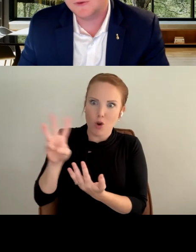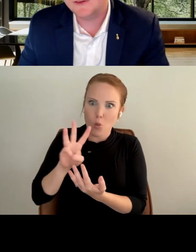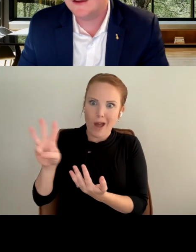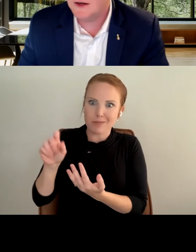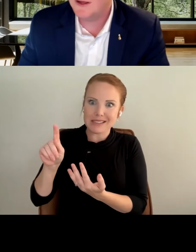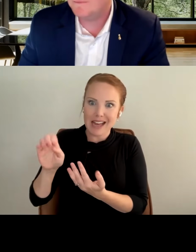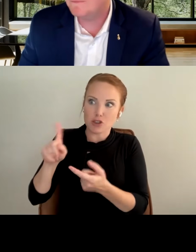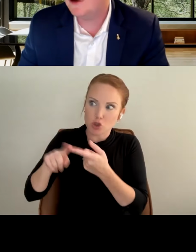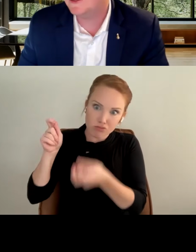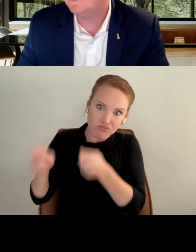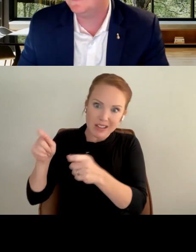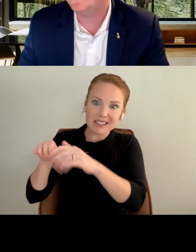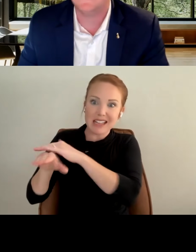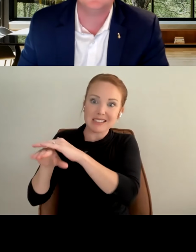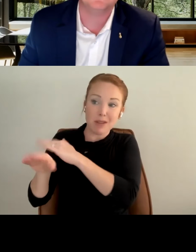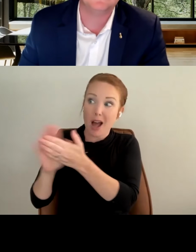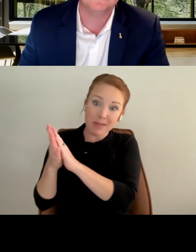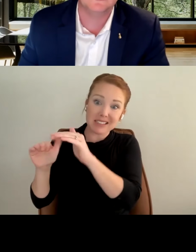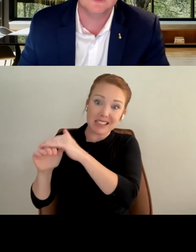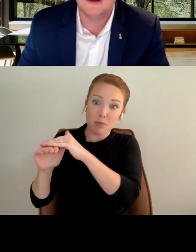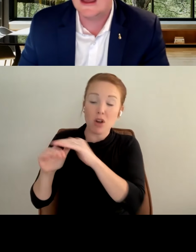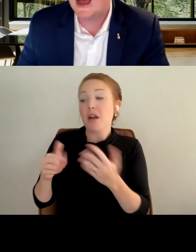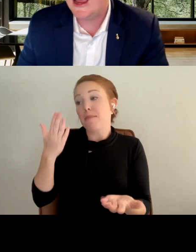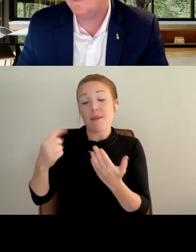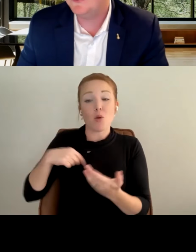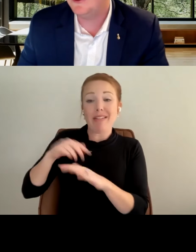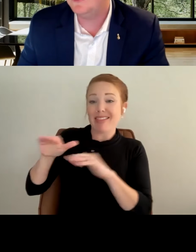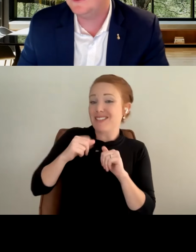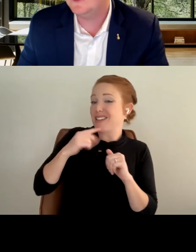because we say, you know what, all right that's not an accessible solution. I have employees with